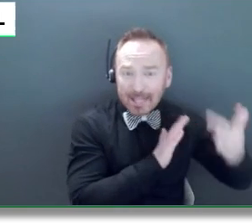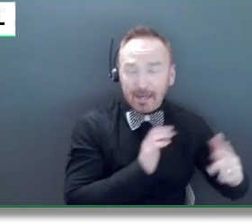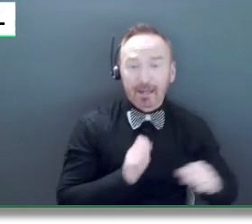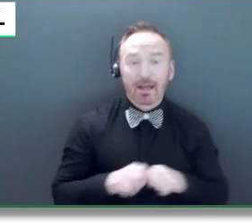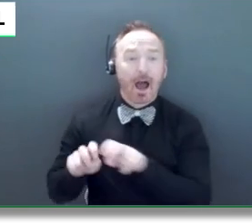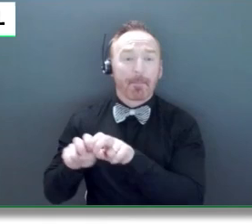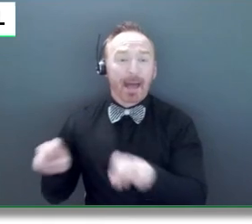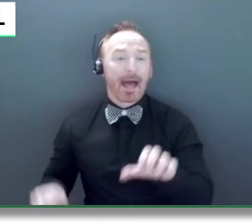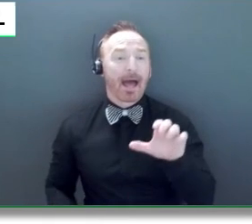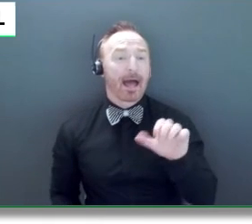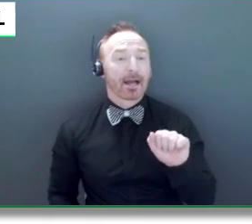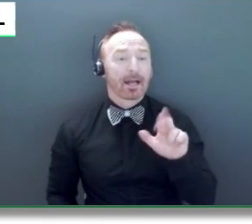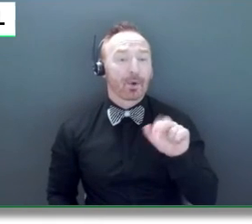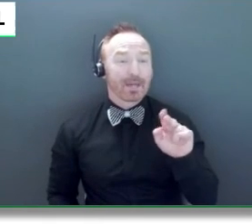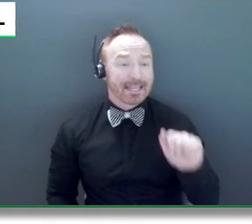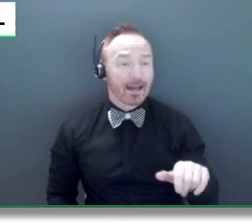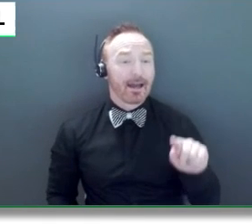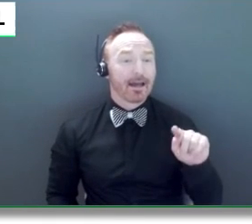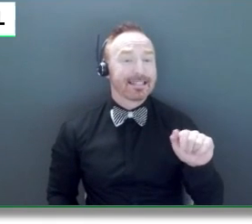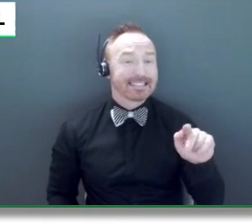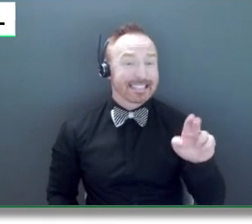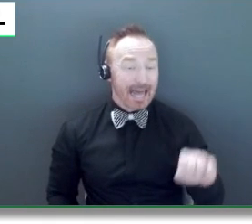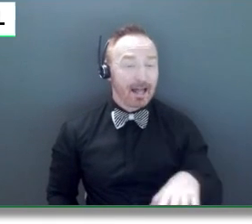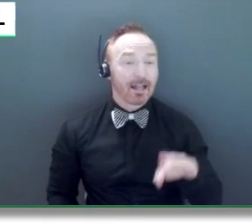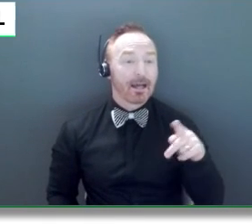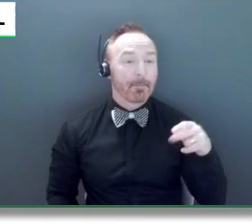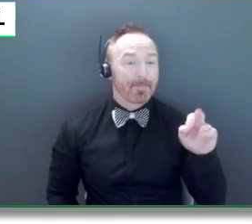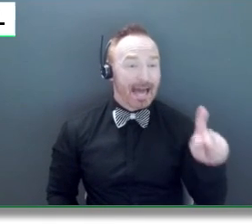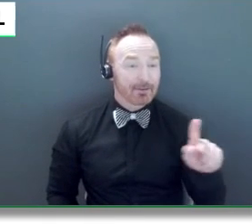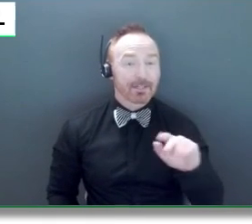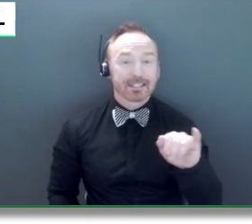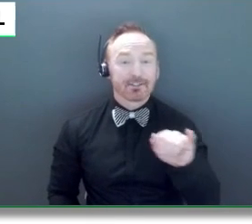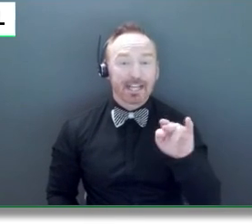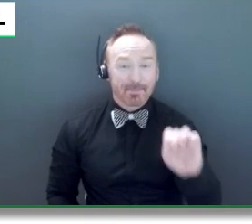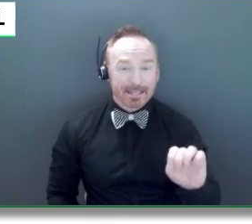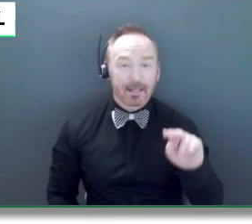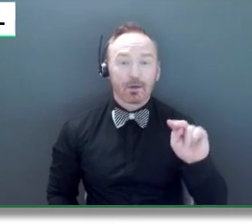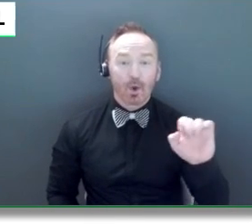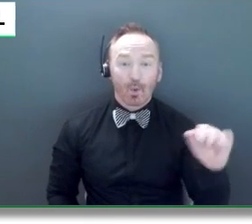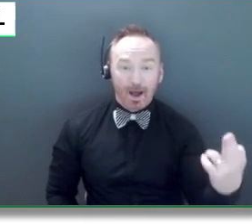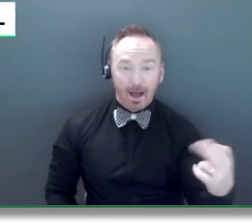Tanelle, Patrick, Jamie and Noah. Thank you so much for that wonderful discussion.